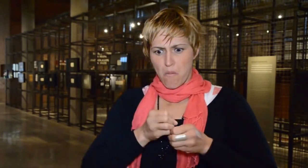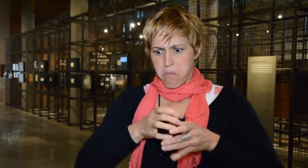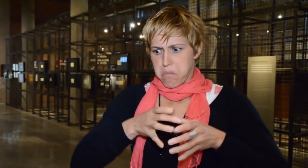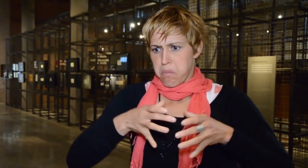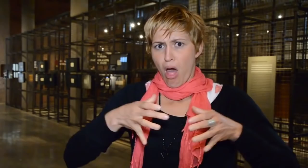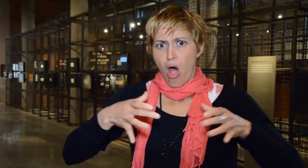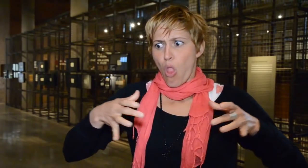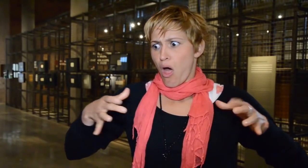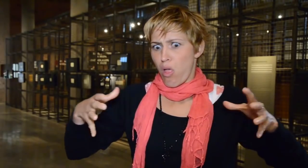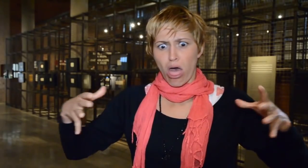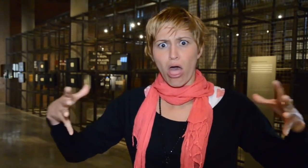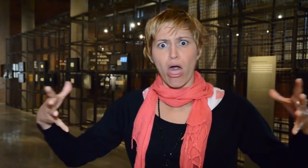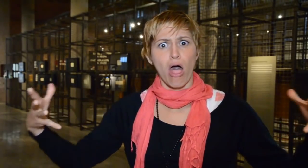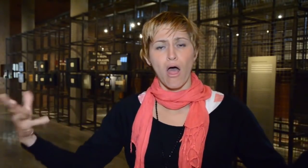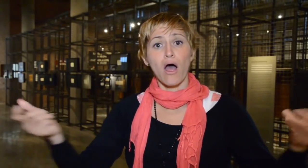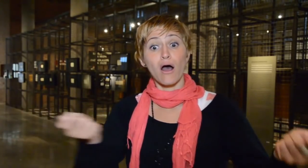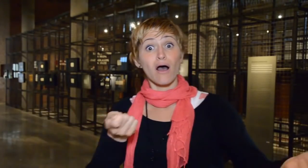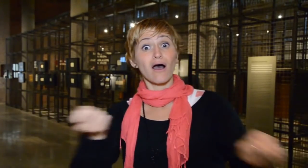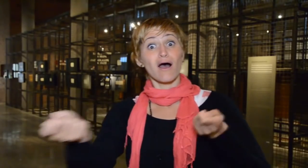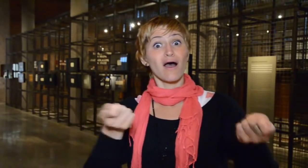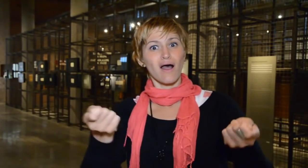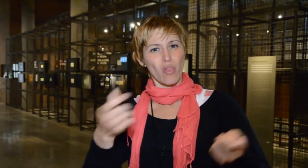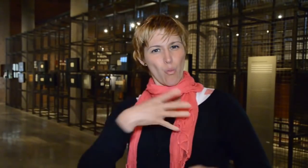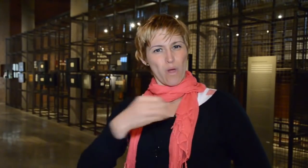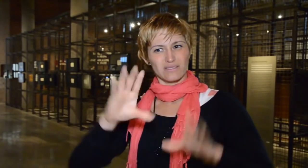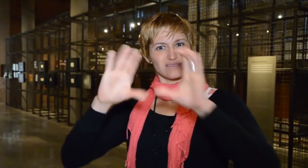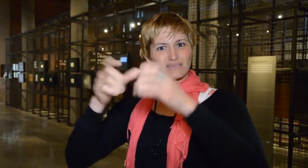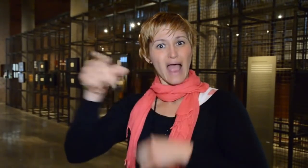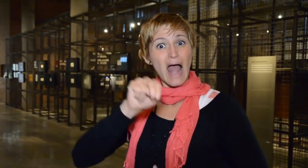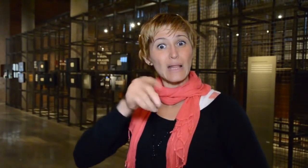The strategy of this movement is to overcrowd